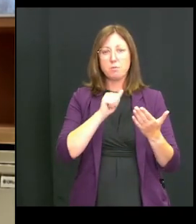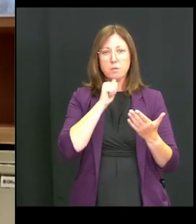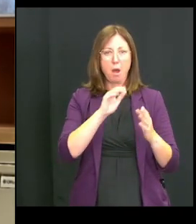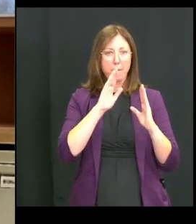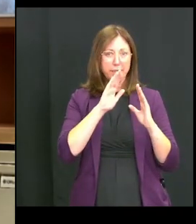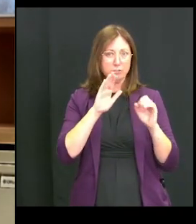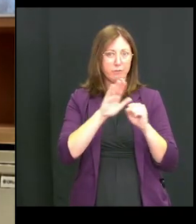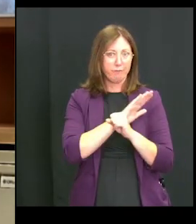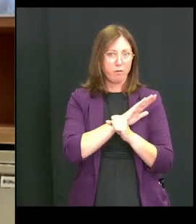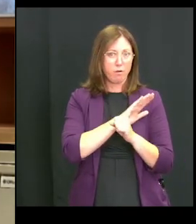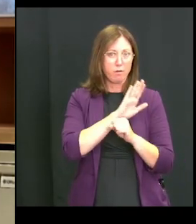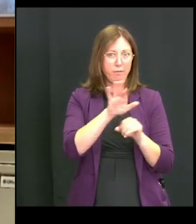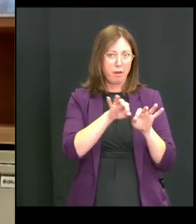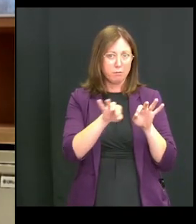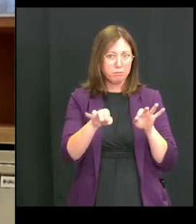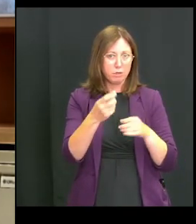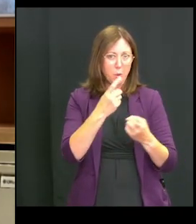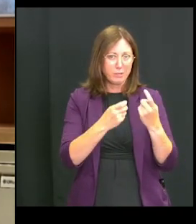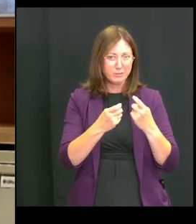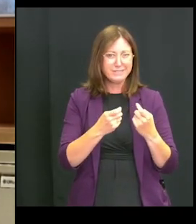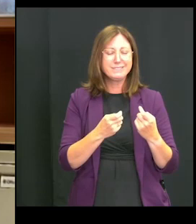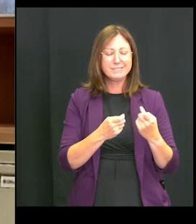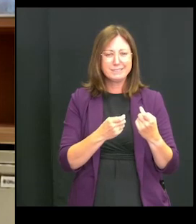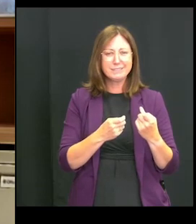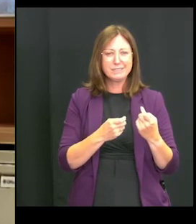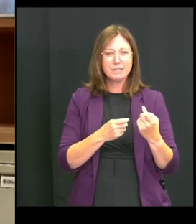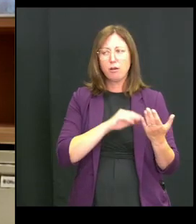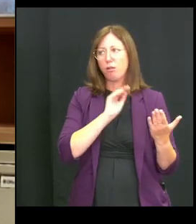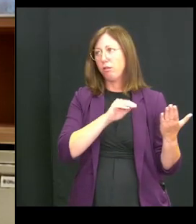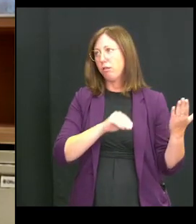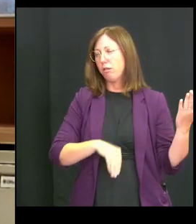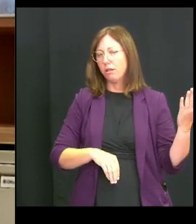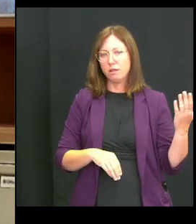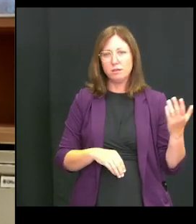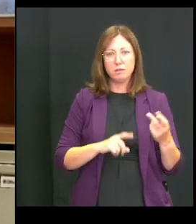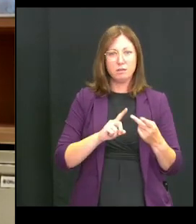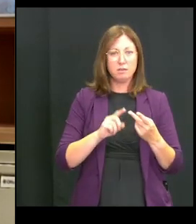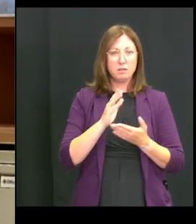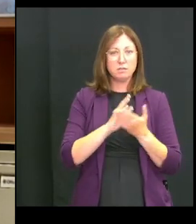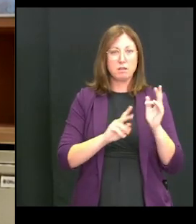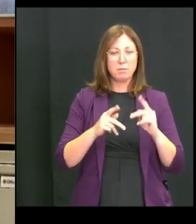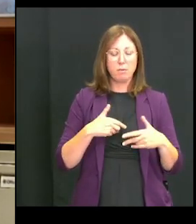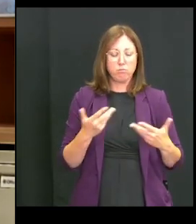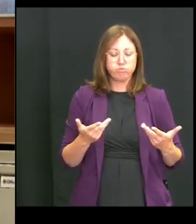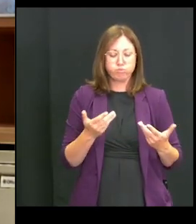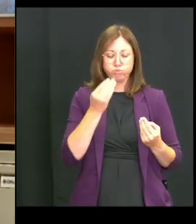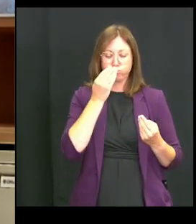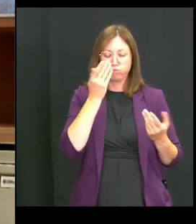to their responses. Not everybody is fully motivated when they're responding to a survey.